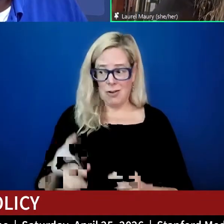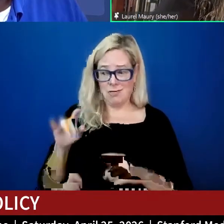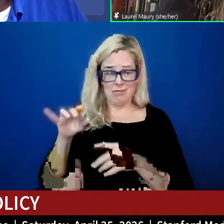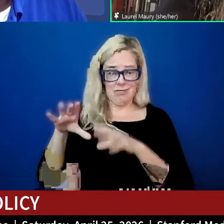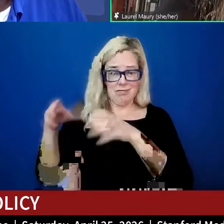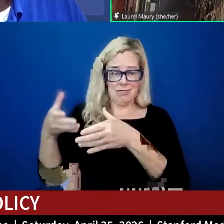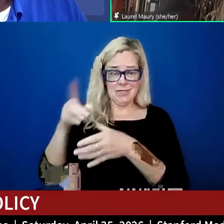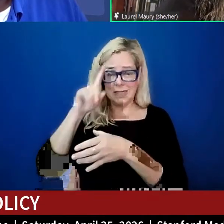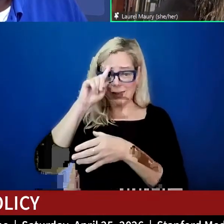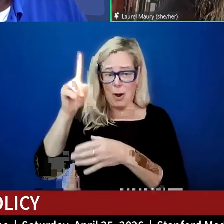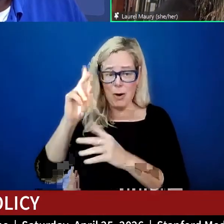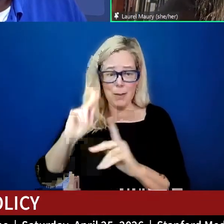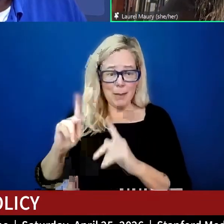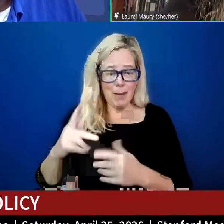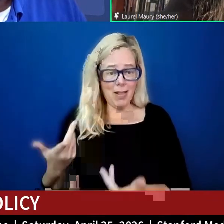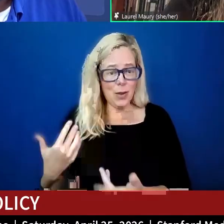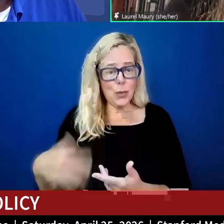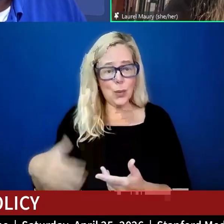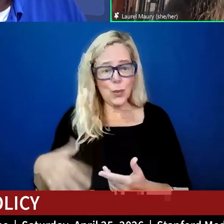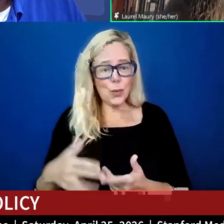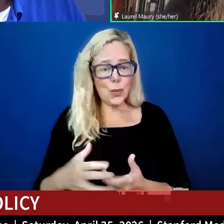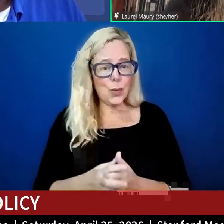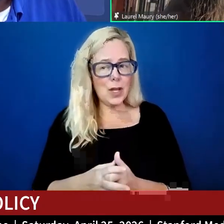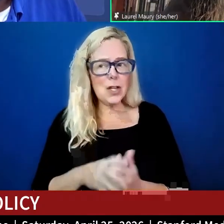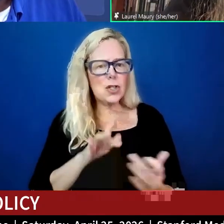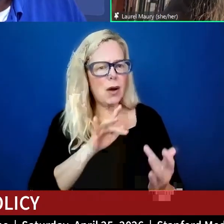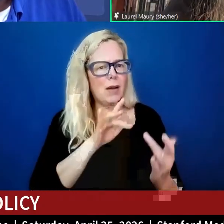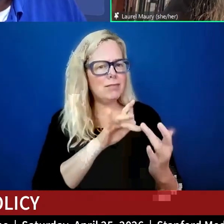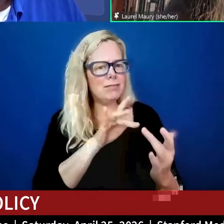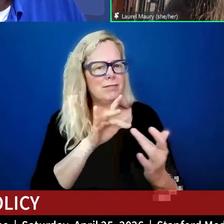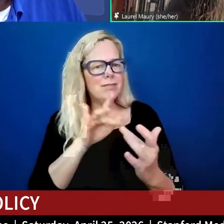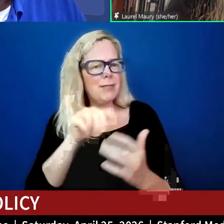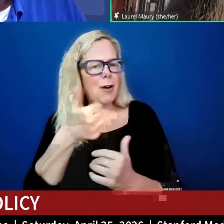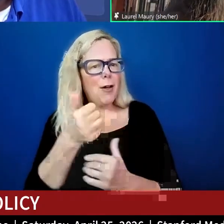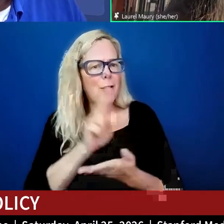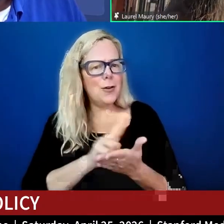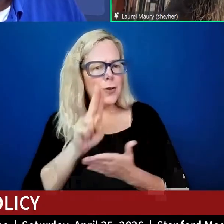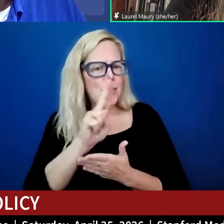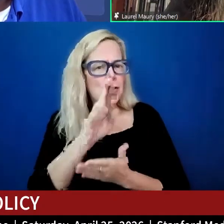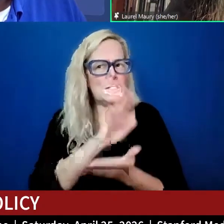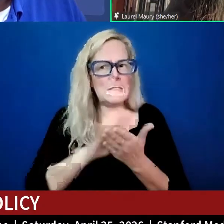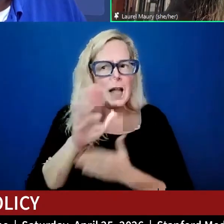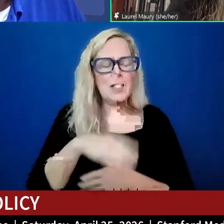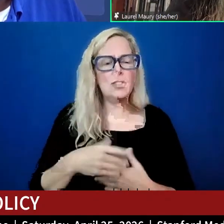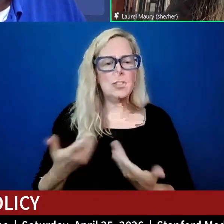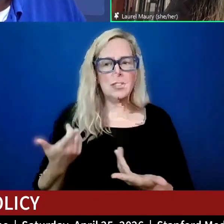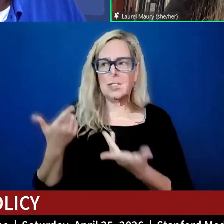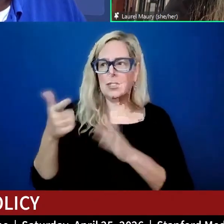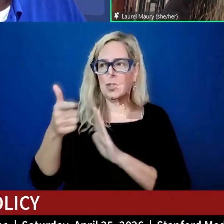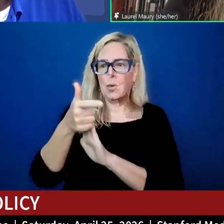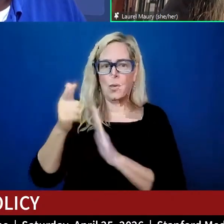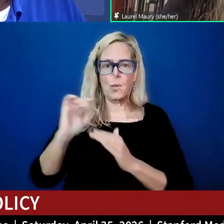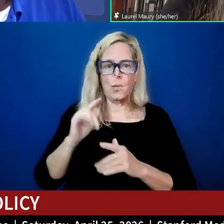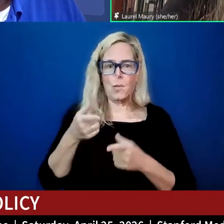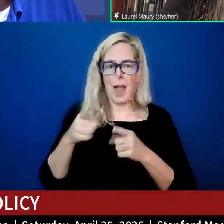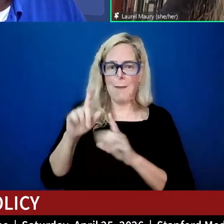colleges um because any laws we enacted would not um have any power over Hopkins. And I found